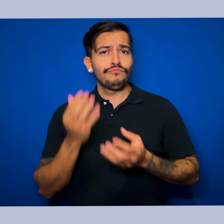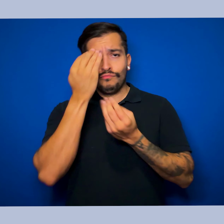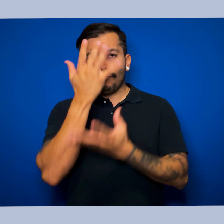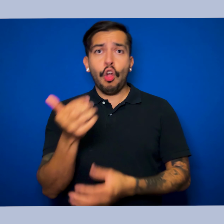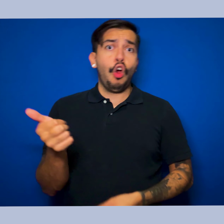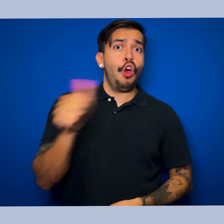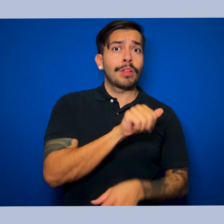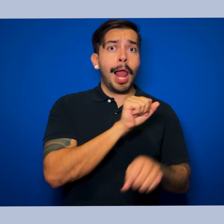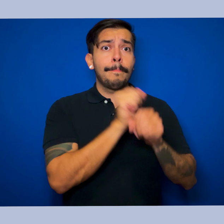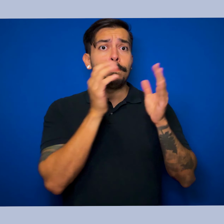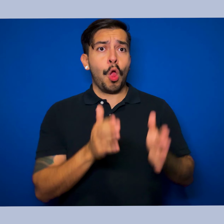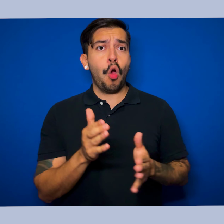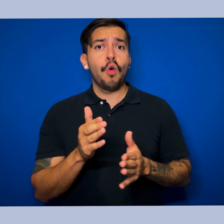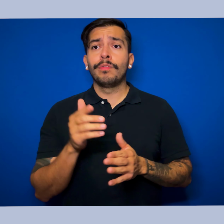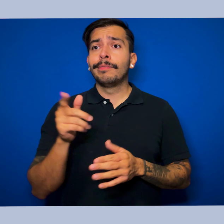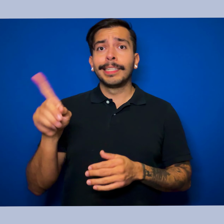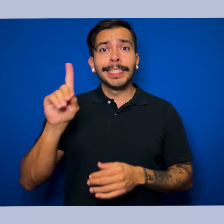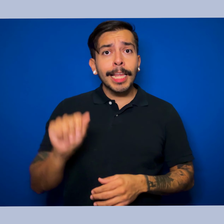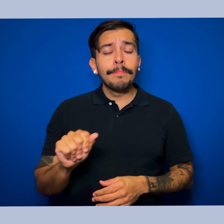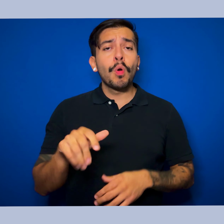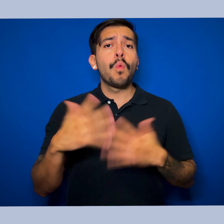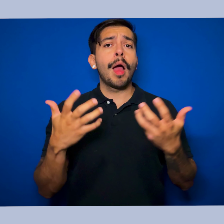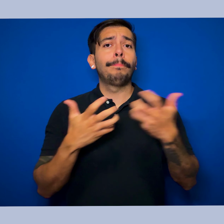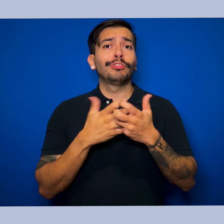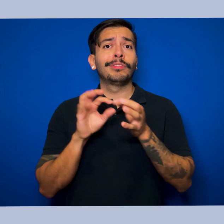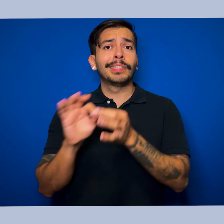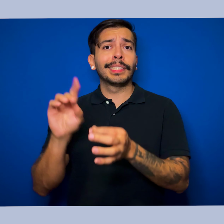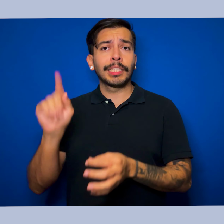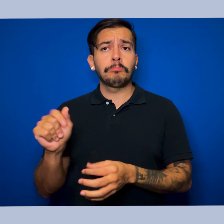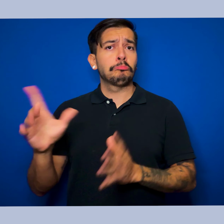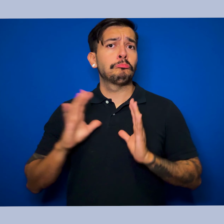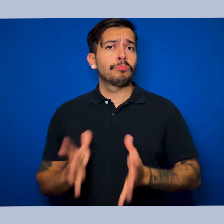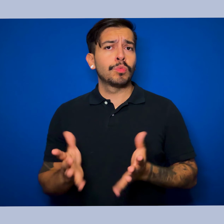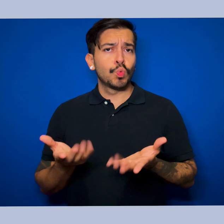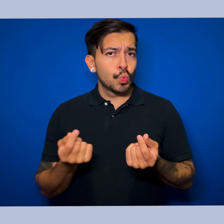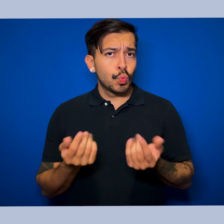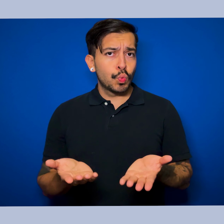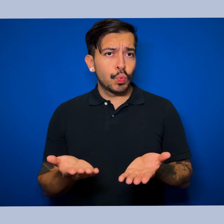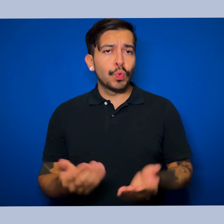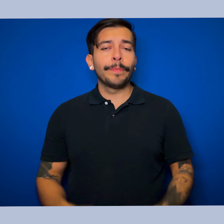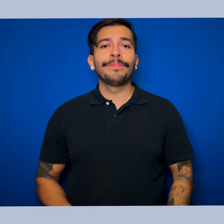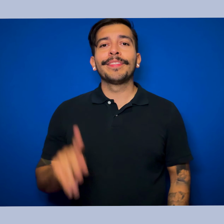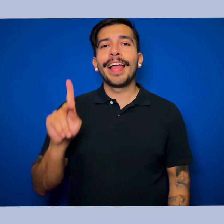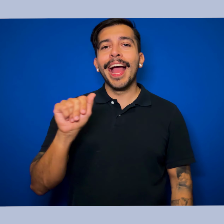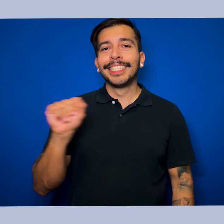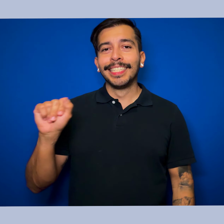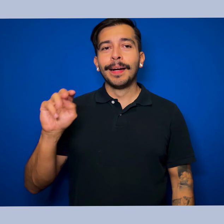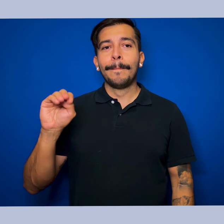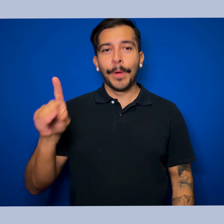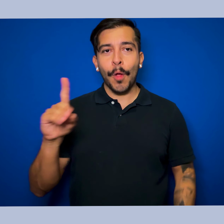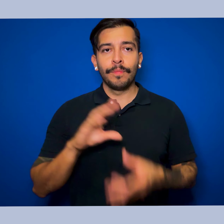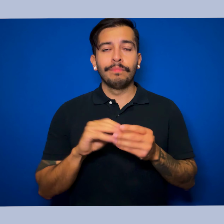they have a disability or a disability related accommodation? Kass, MOD.